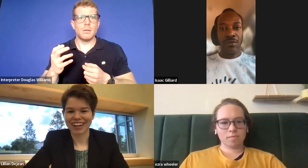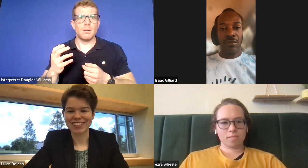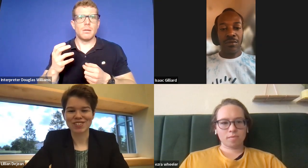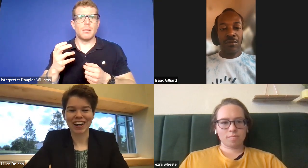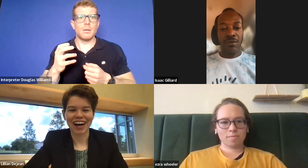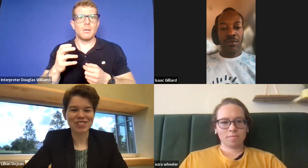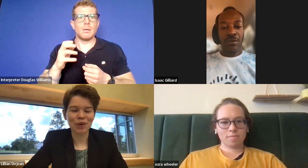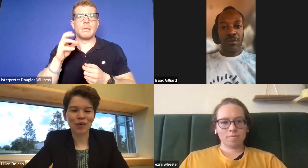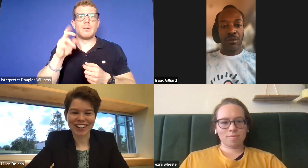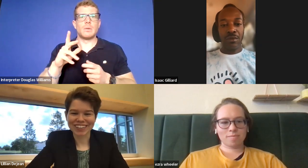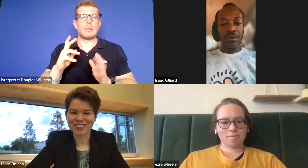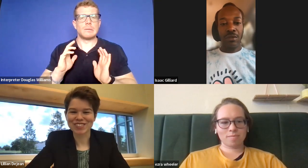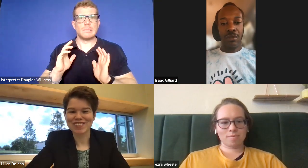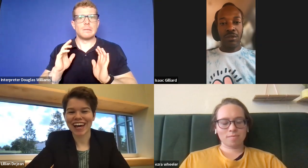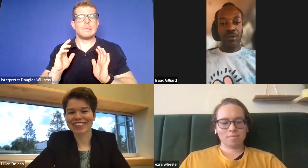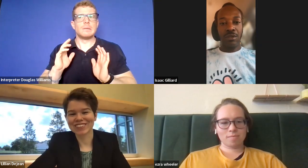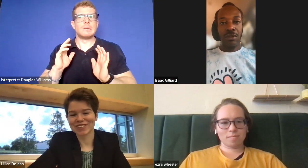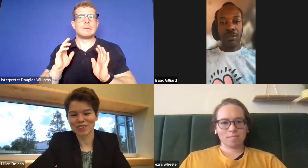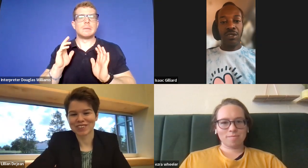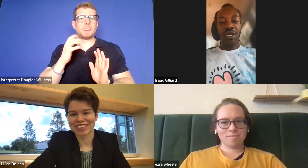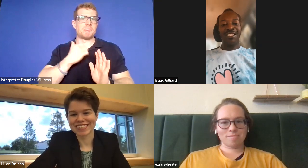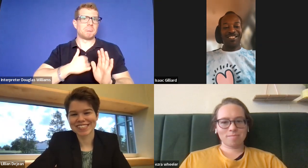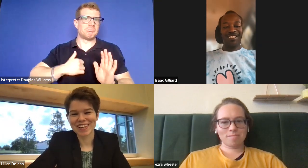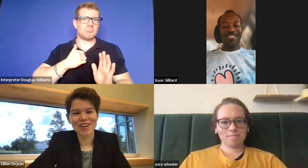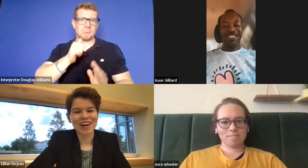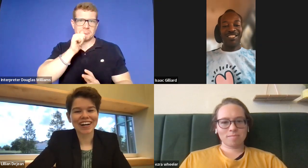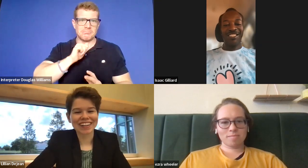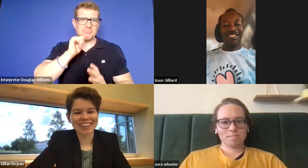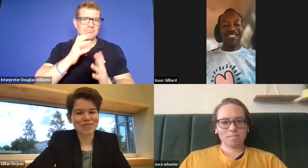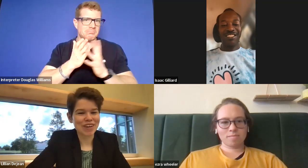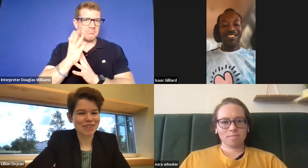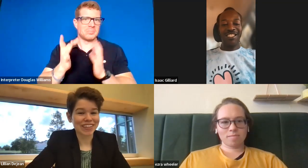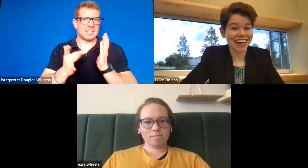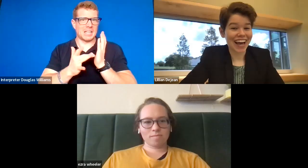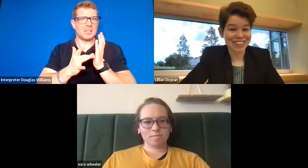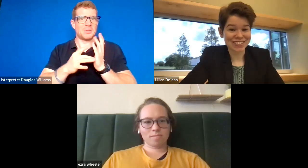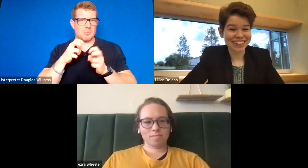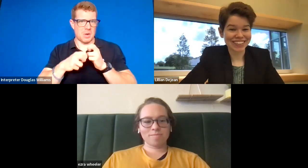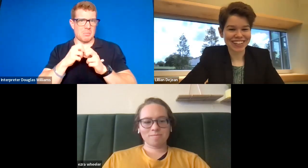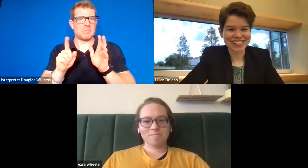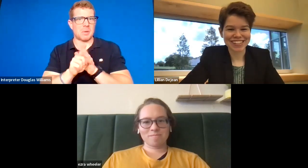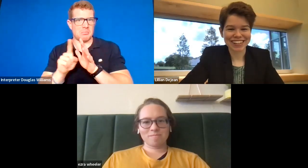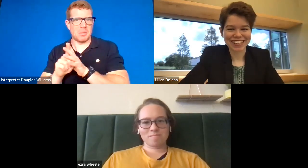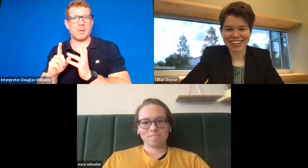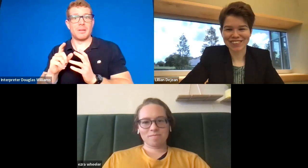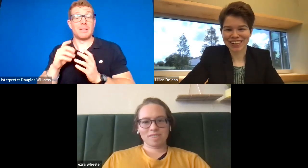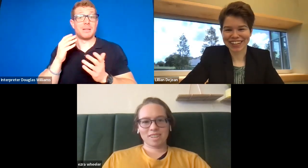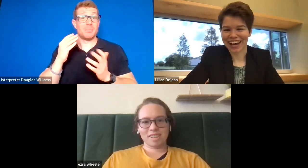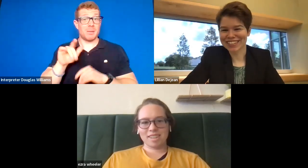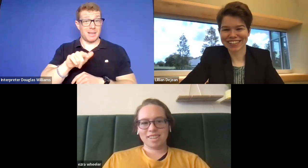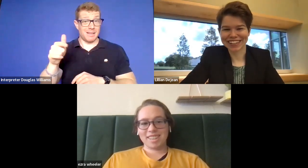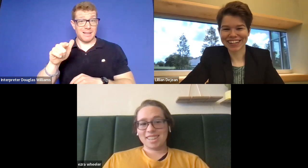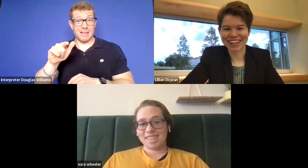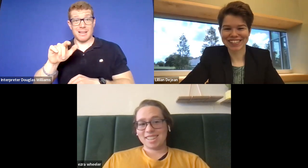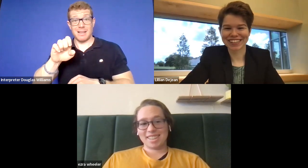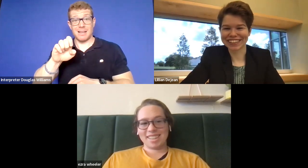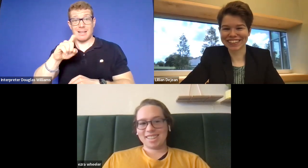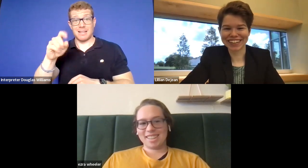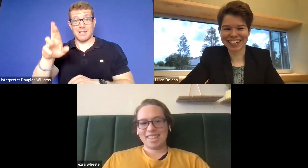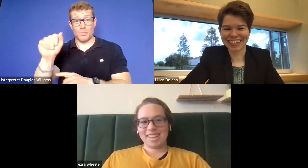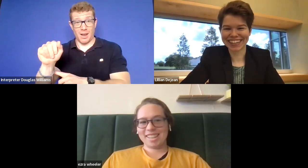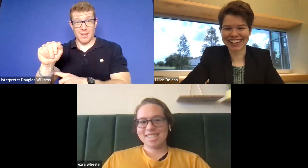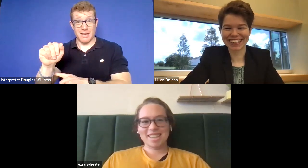So as we work through some technical difficulties Maybe Ezra let's see if your connection is good.